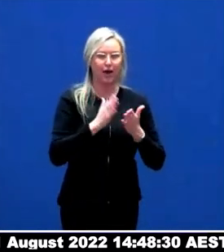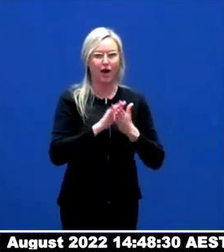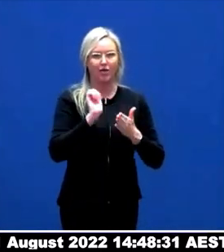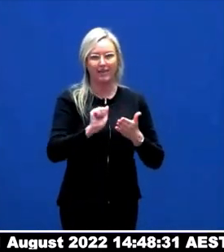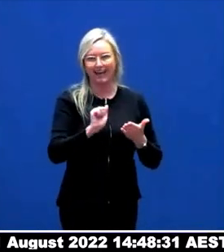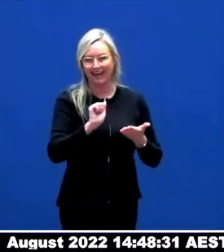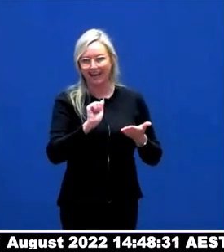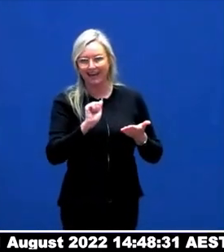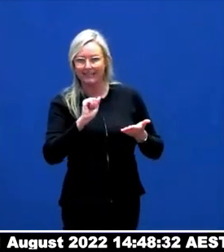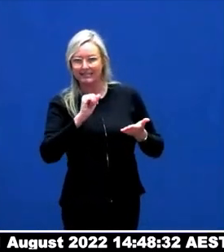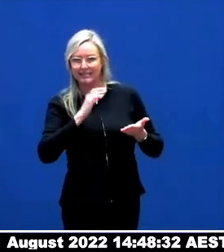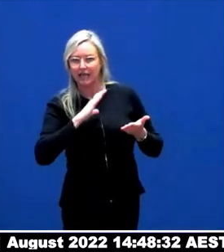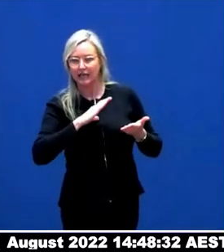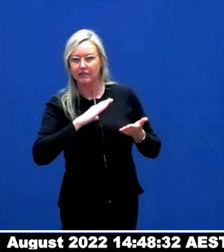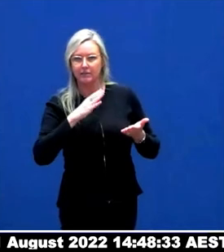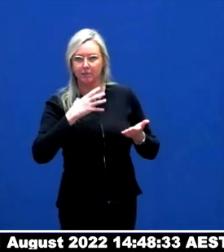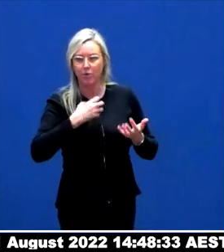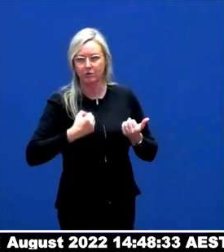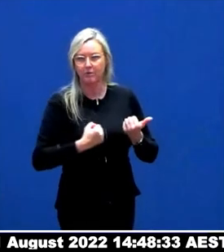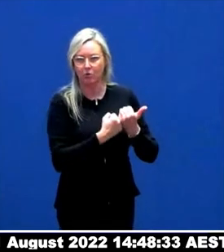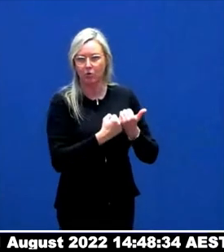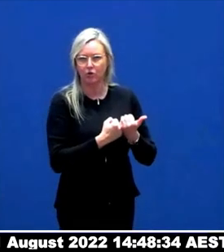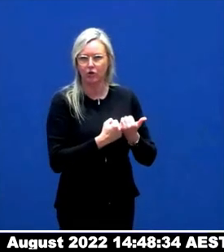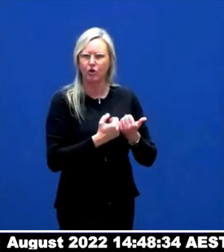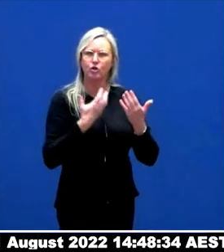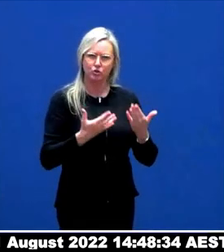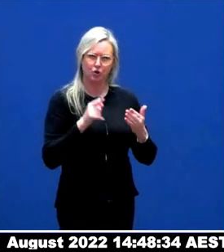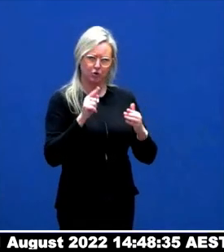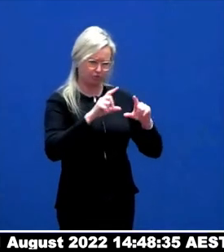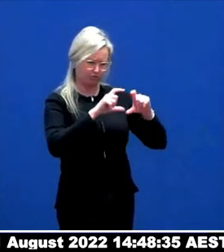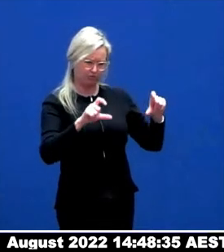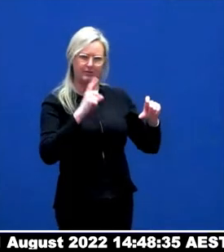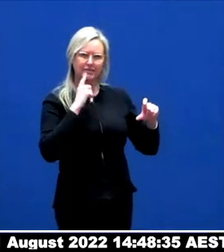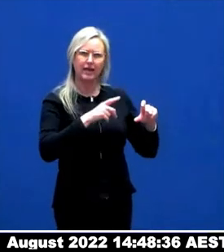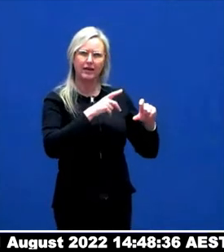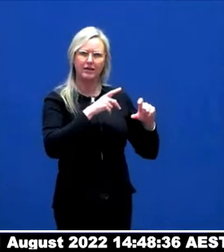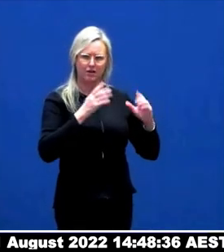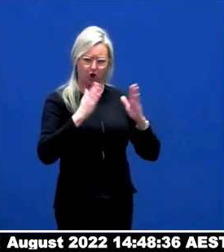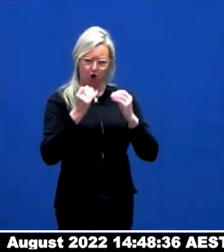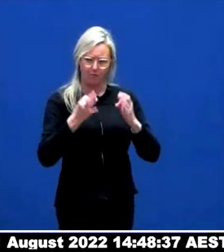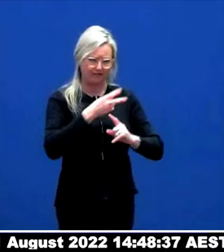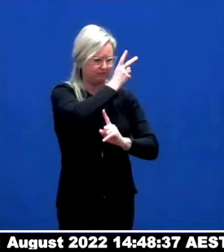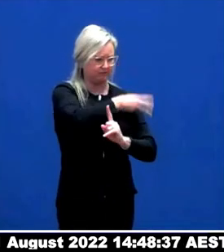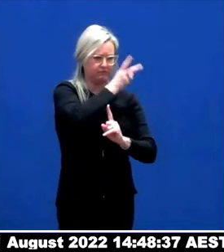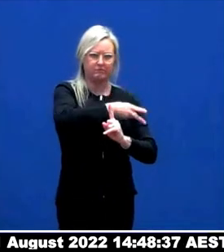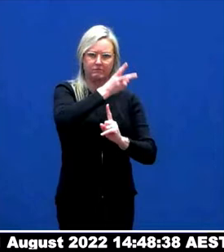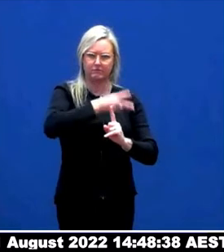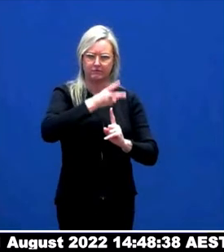What is evidence of repeat homelessness, given your answer before about there's no definition of homelessness other than a self-report?